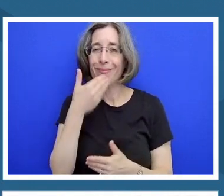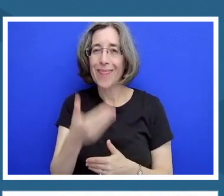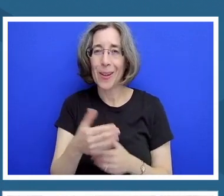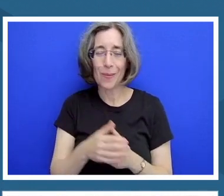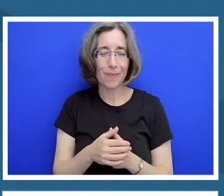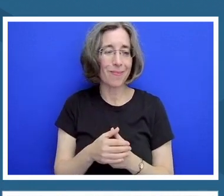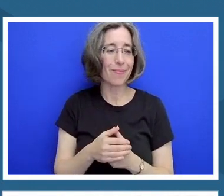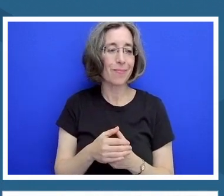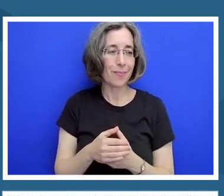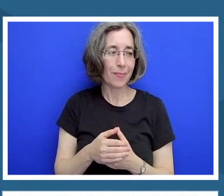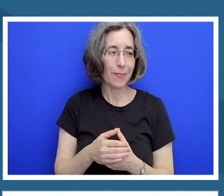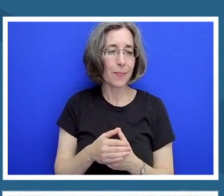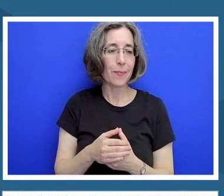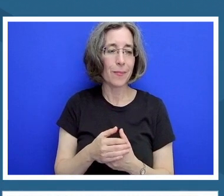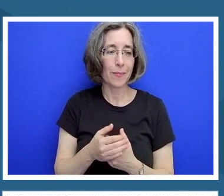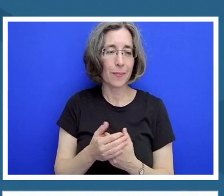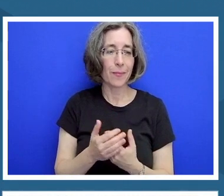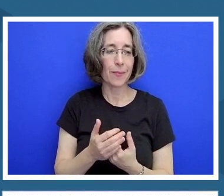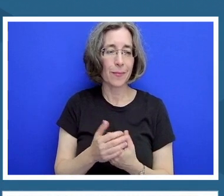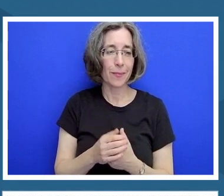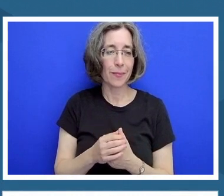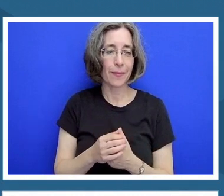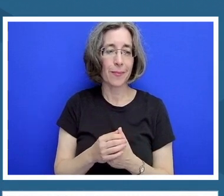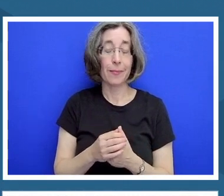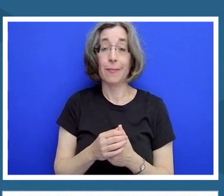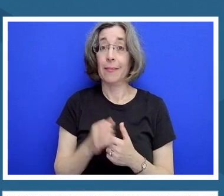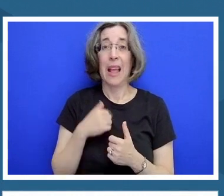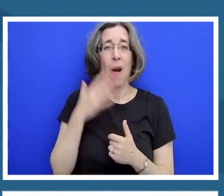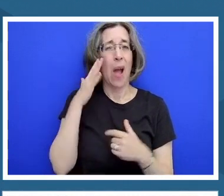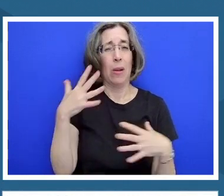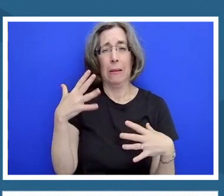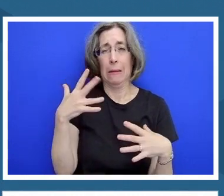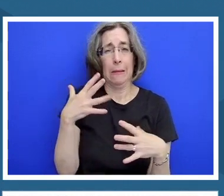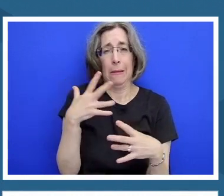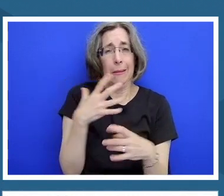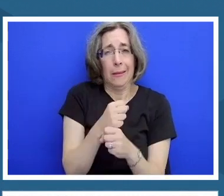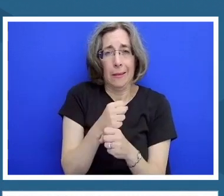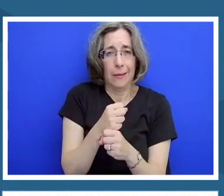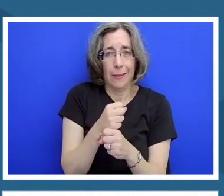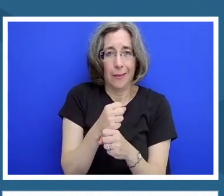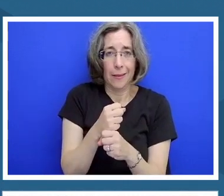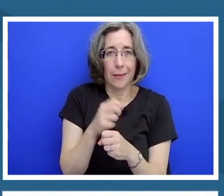going to give kind of a whirlwind tour